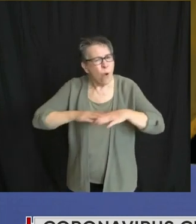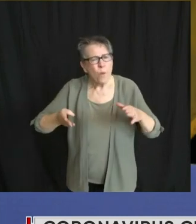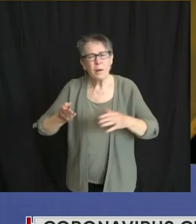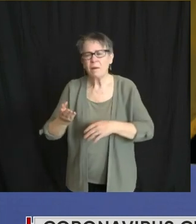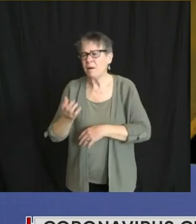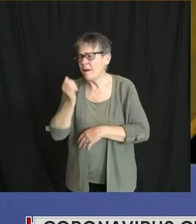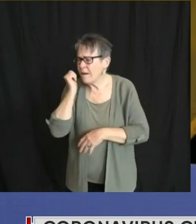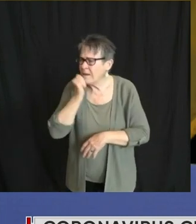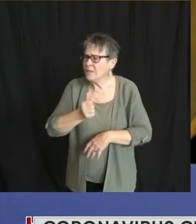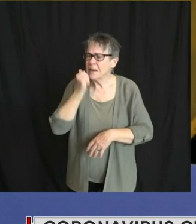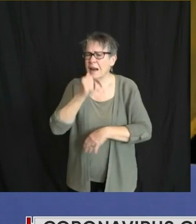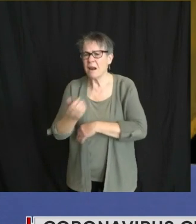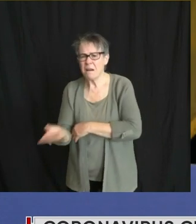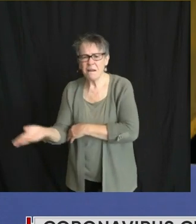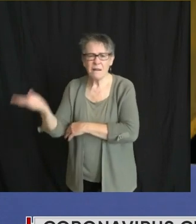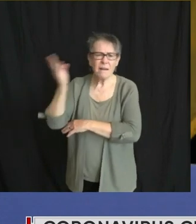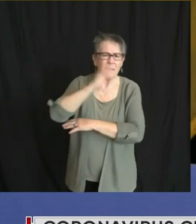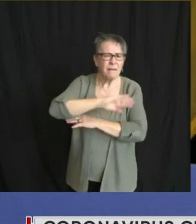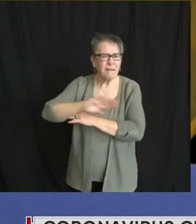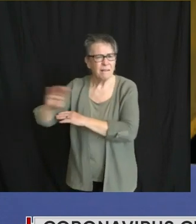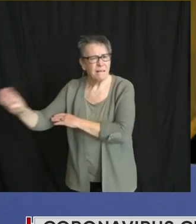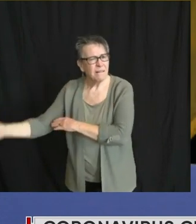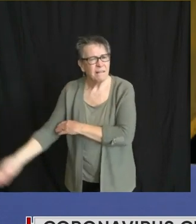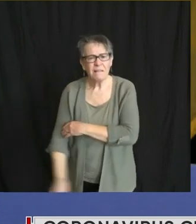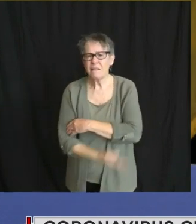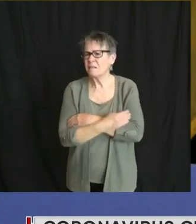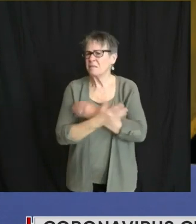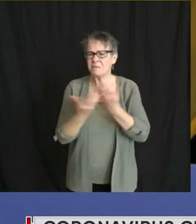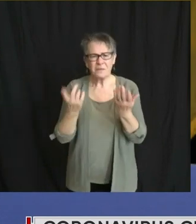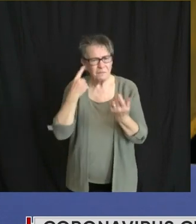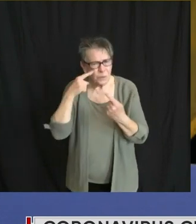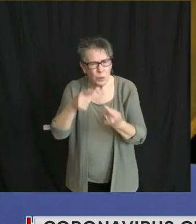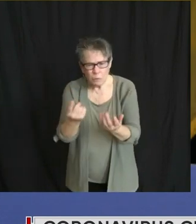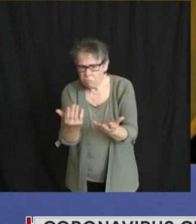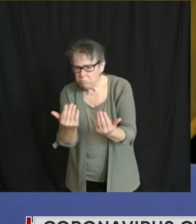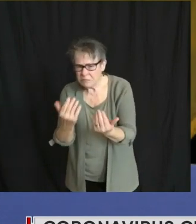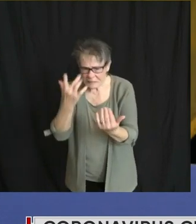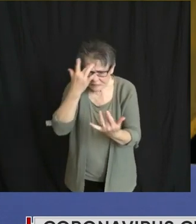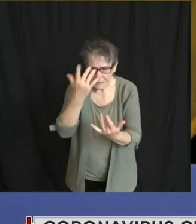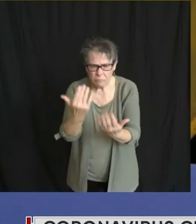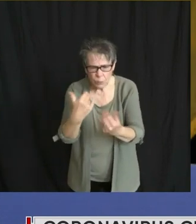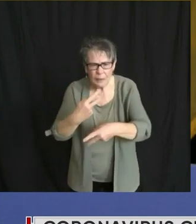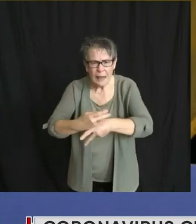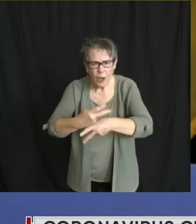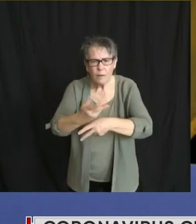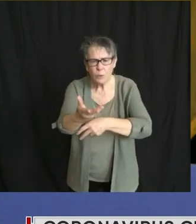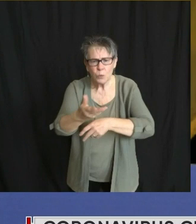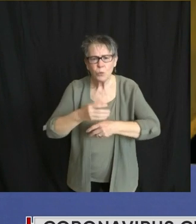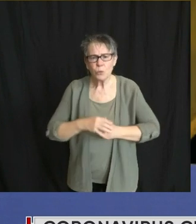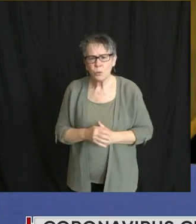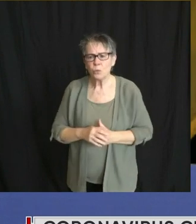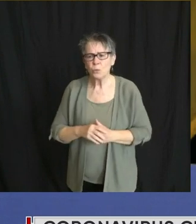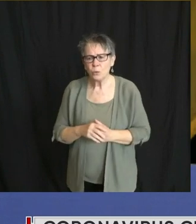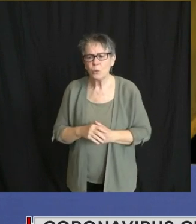WALKED THROUGH THEIR DOORS FOR OVER A CENTURY. OPEN 365 DAYS A